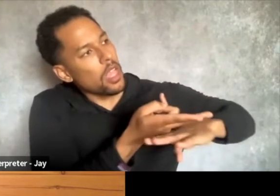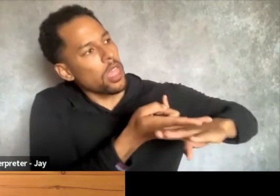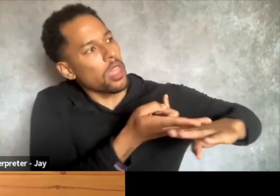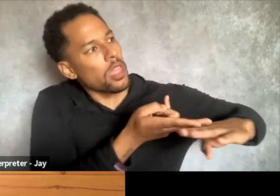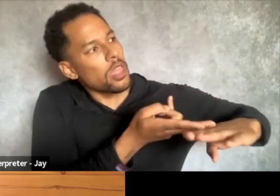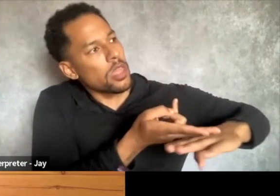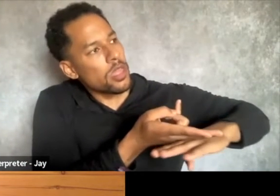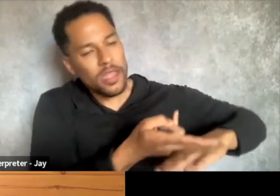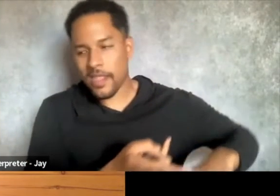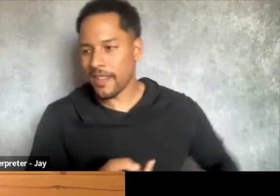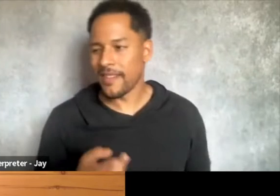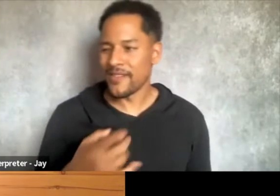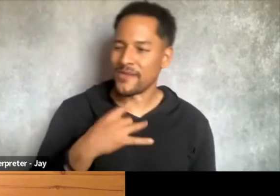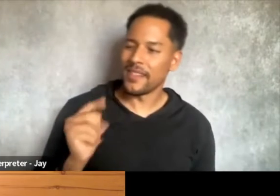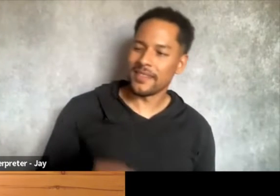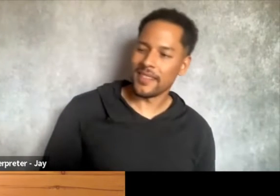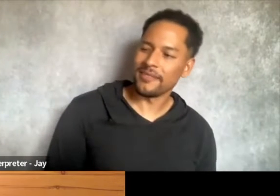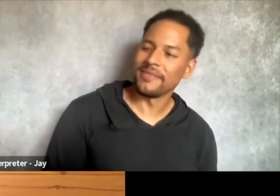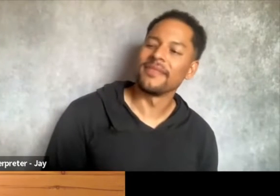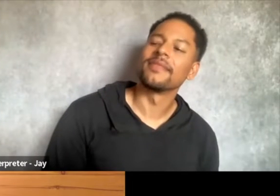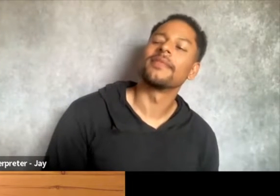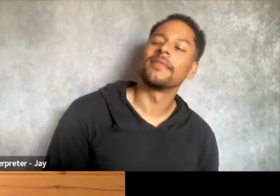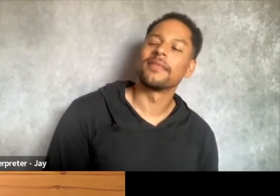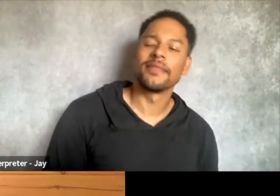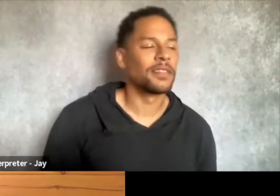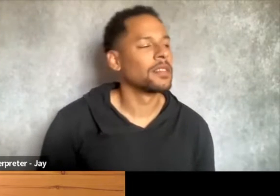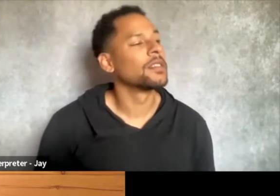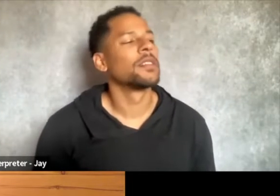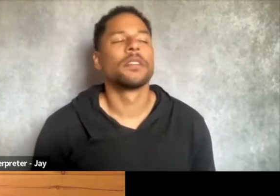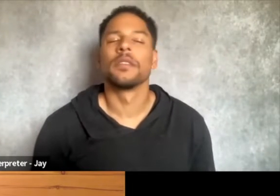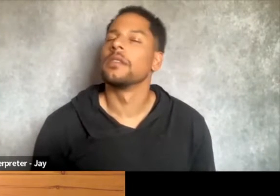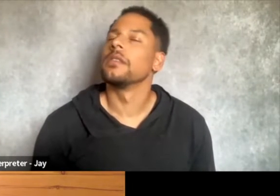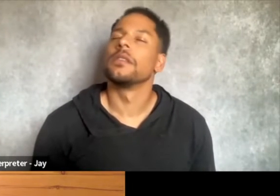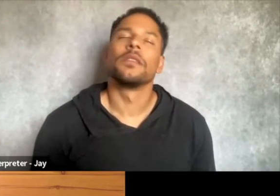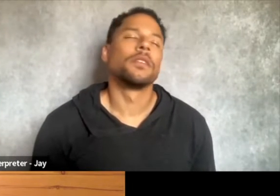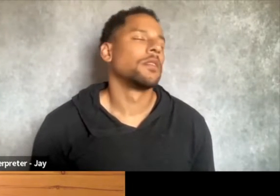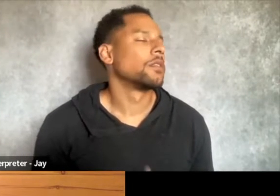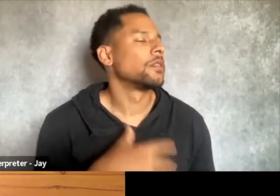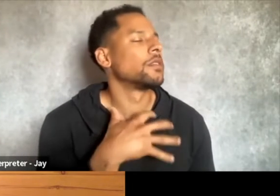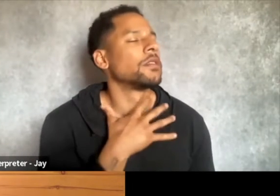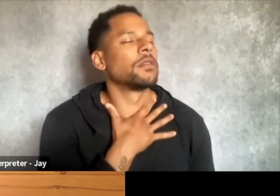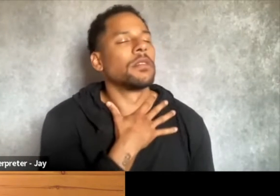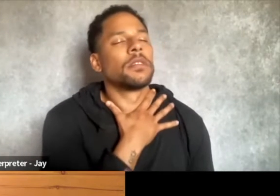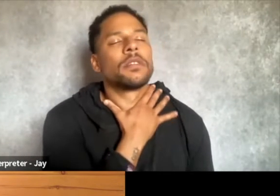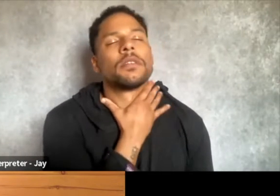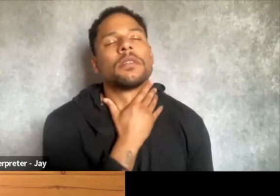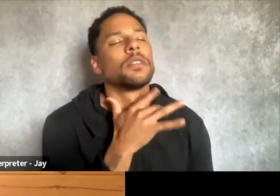You'd like that, wouldn't you? More than anything.